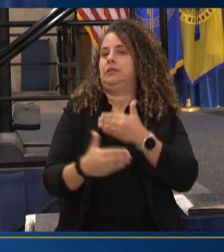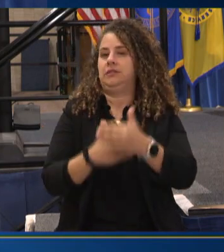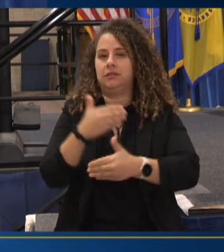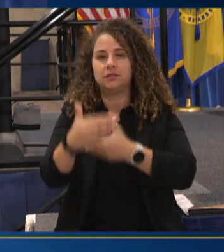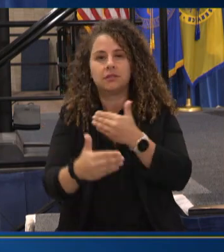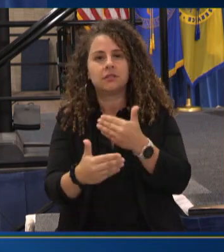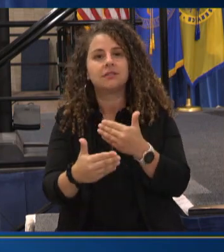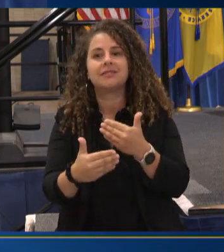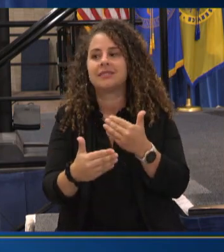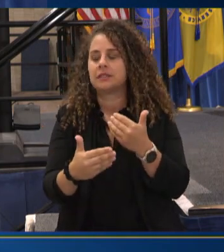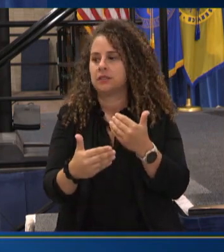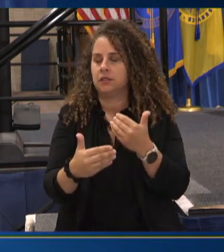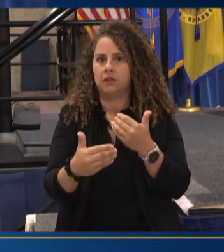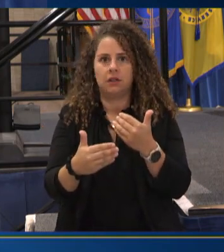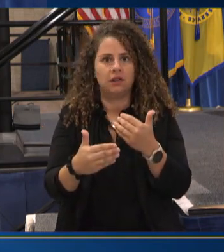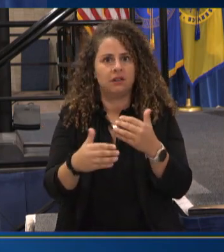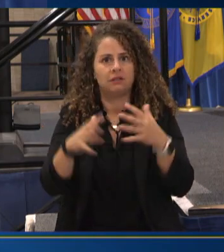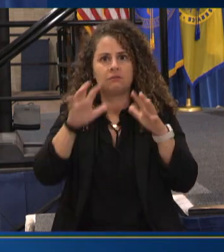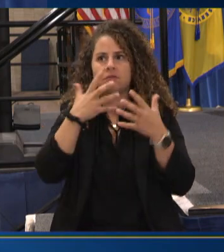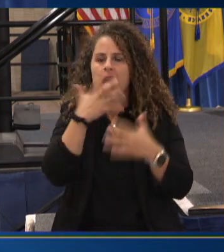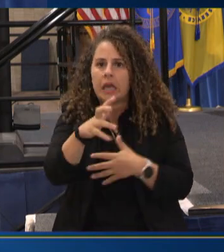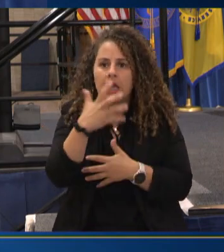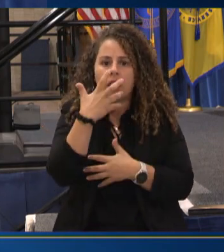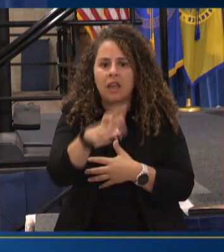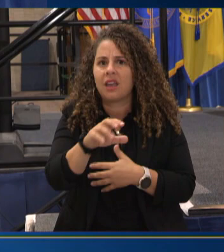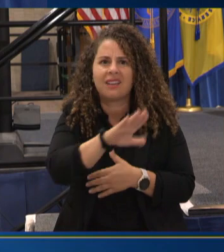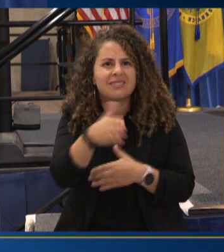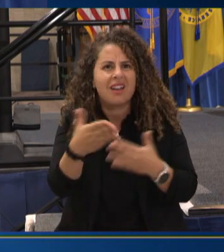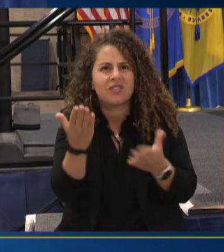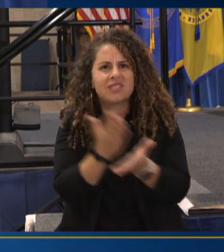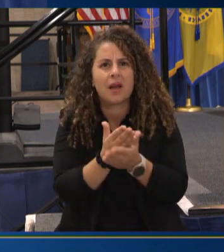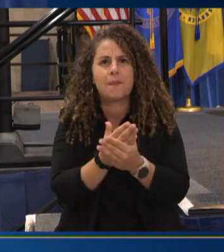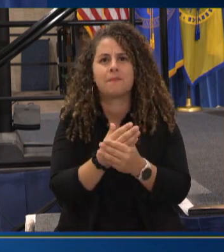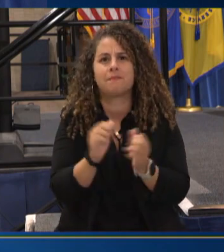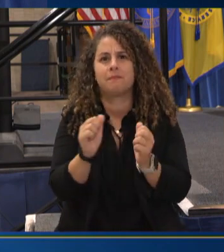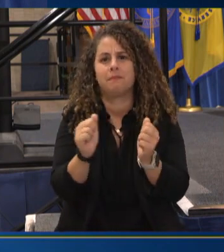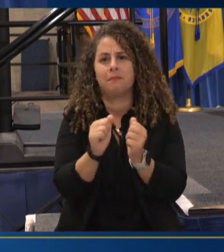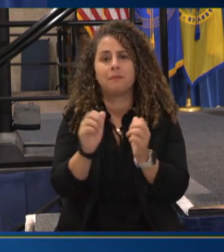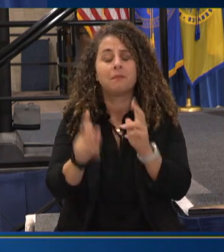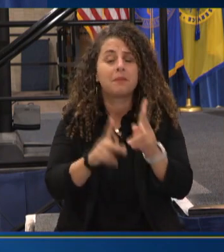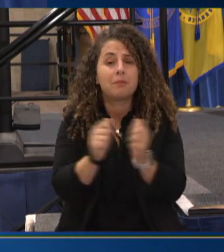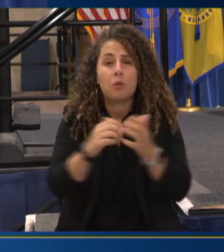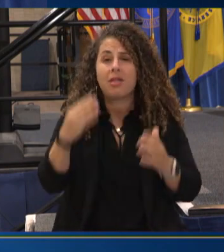not getting a break from the heat, where homelessness and housing instability is on